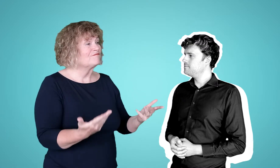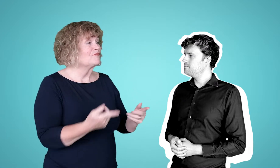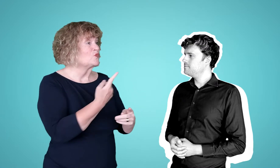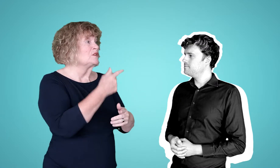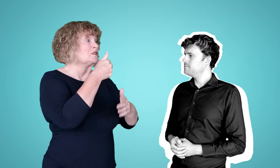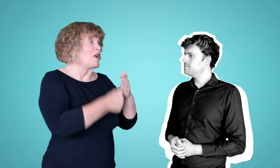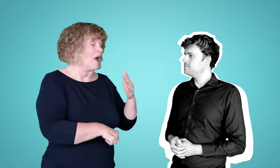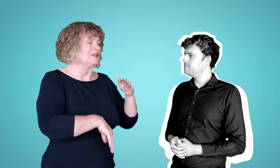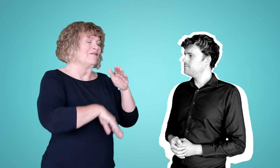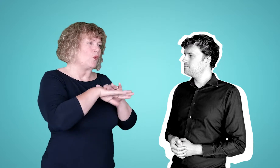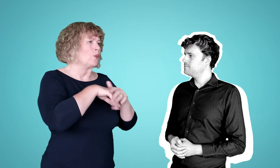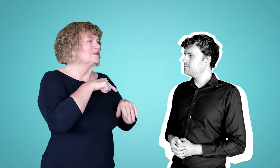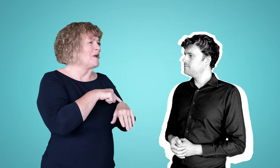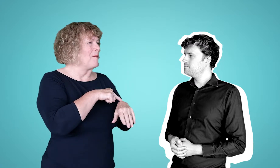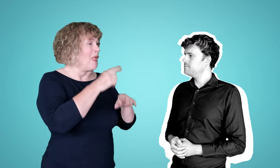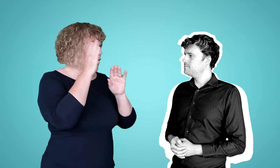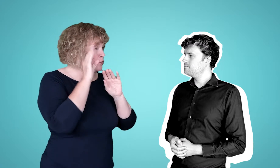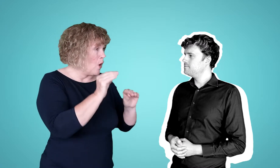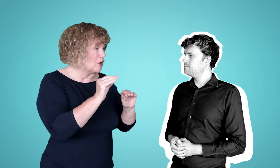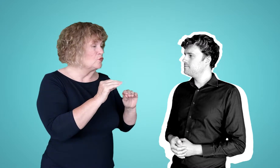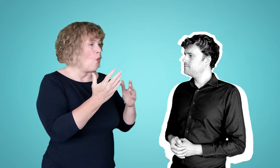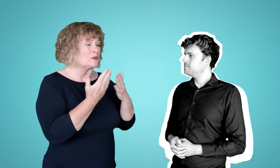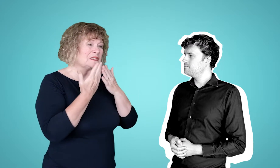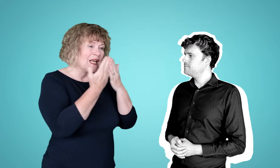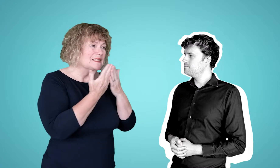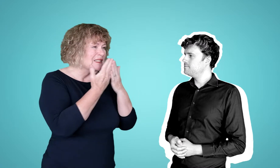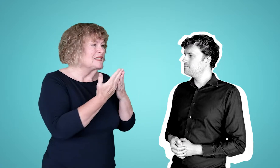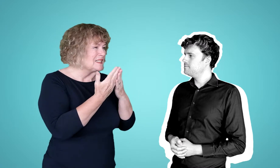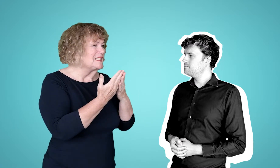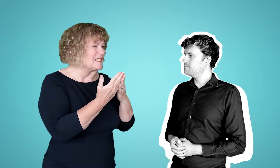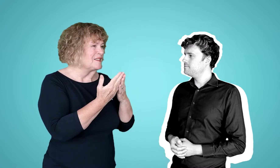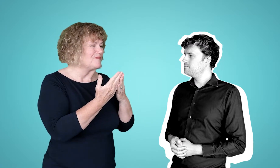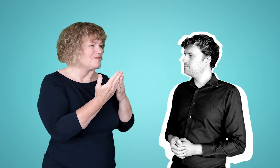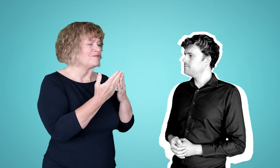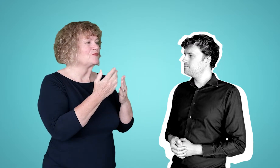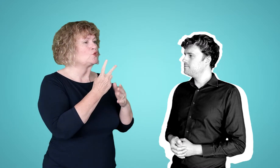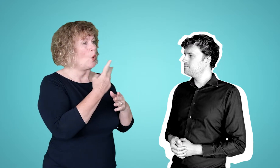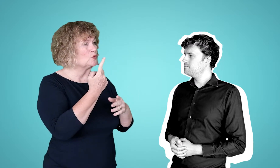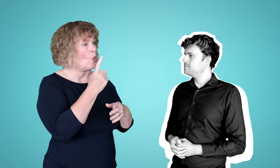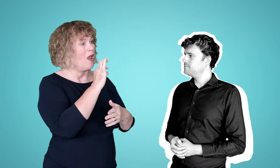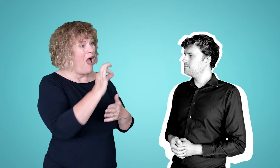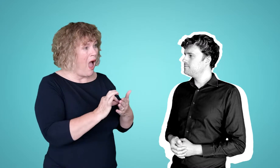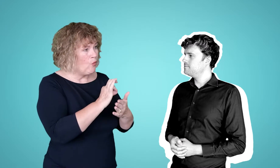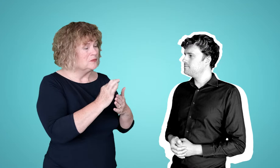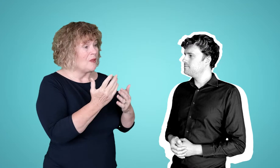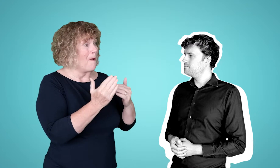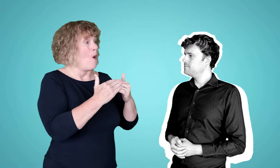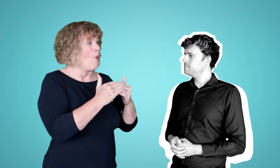If you start full time education or study 21 hours or more a week.